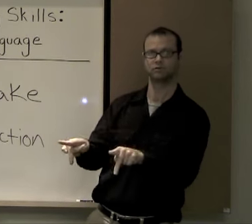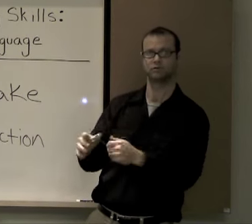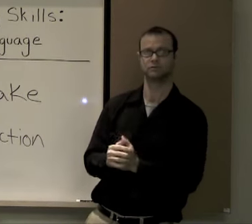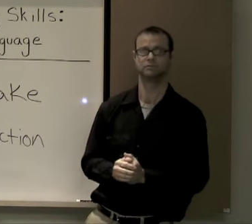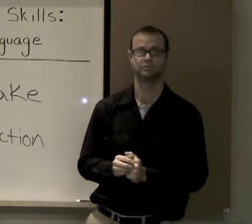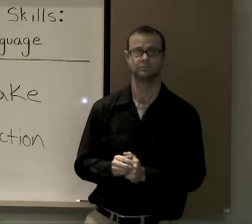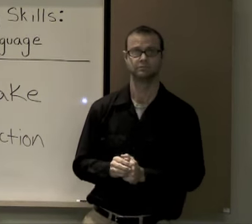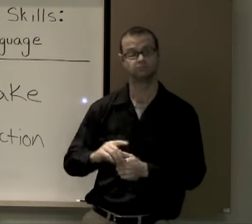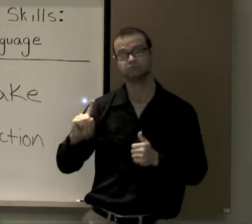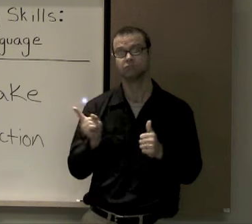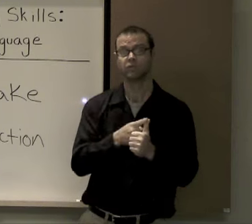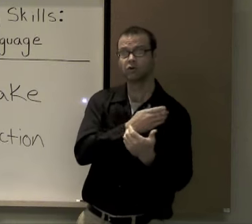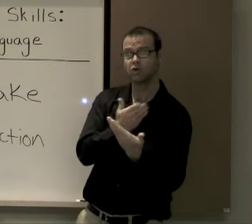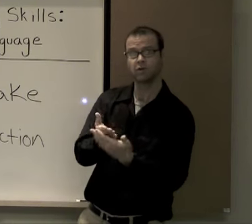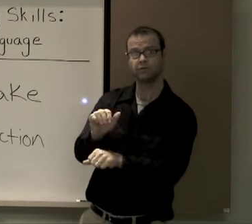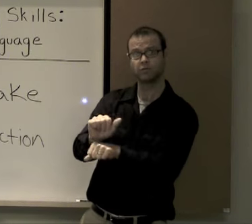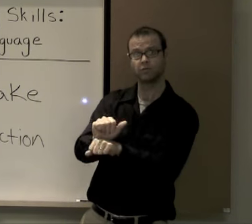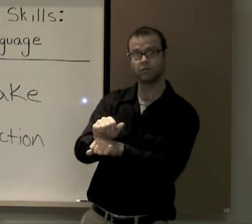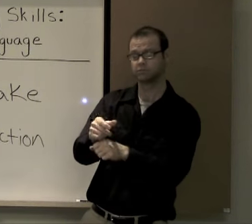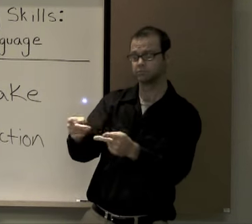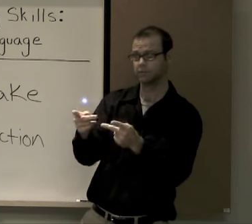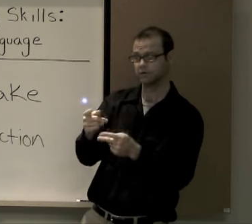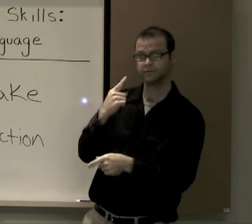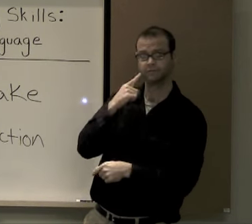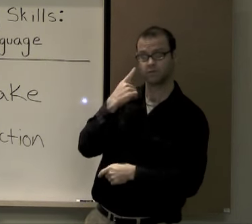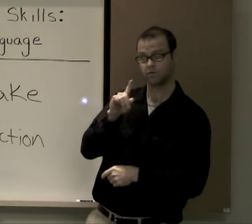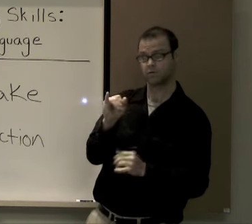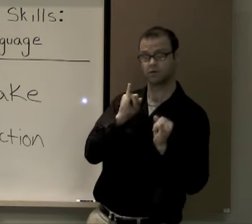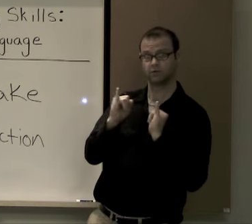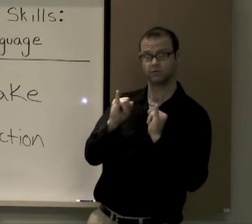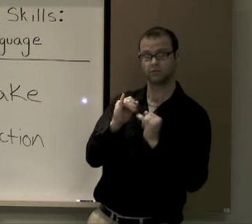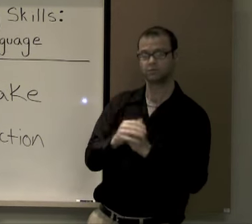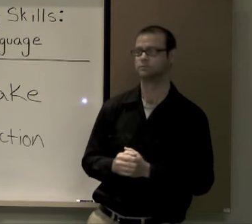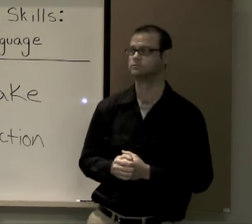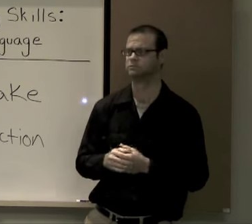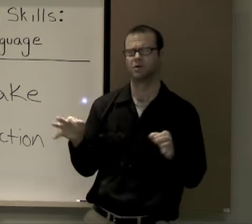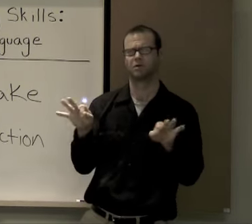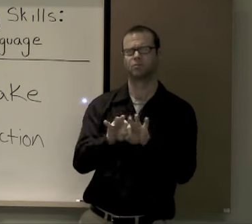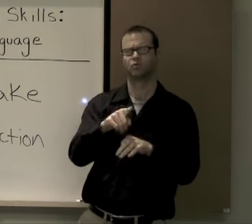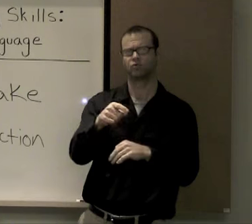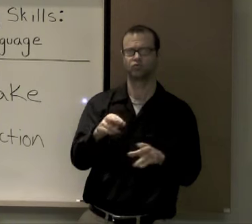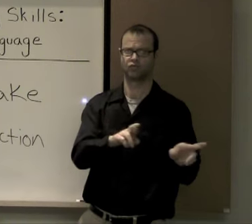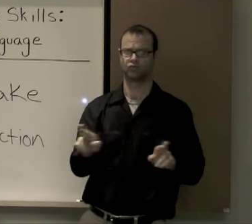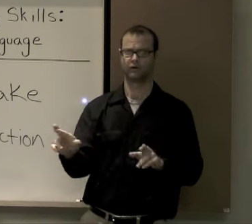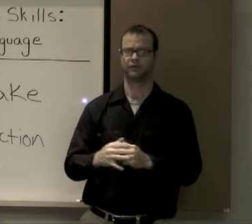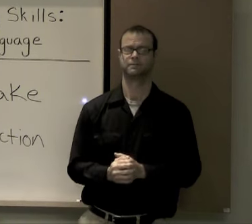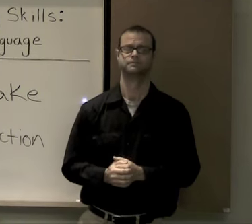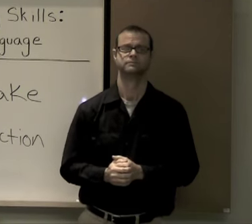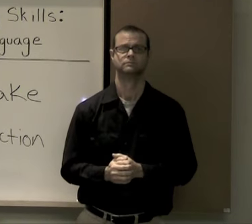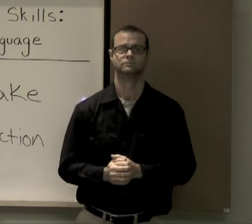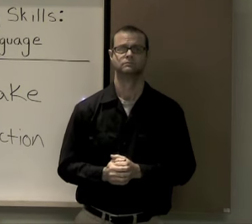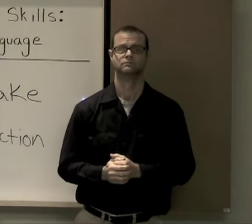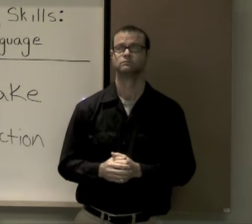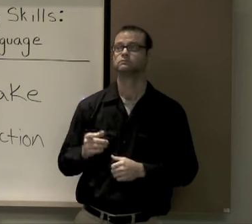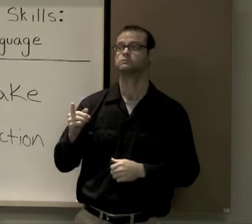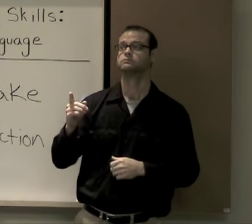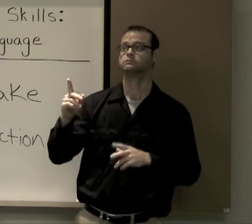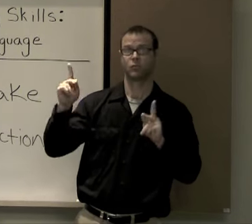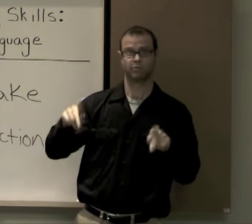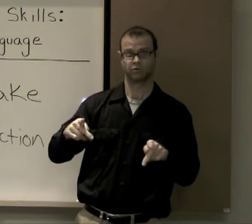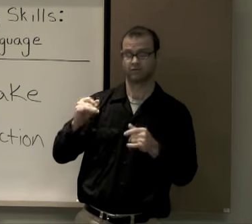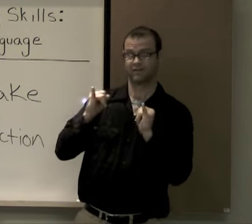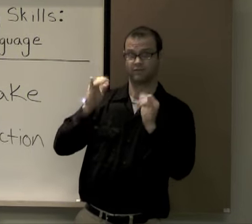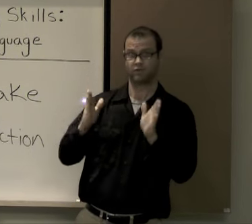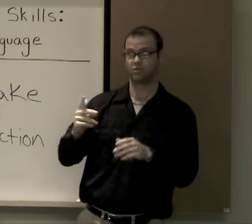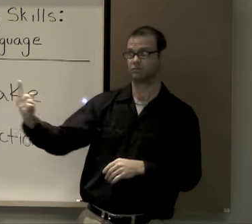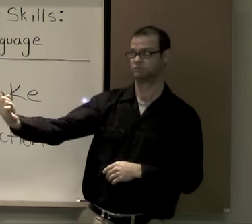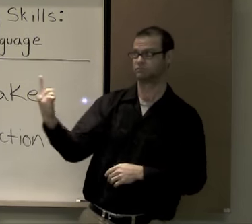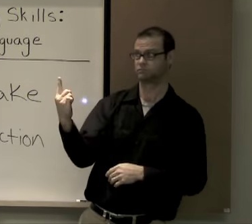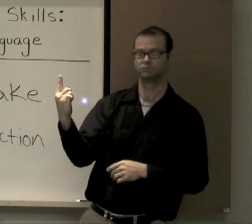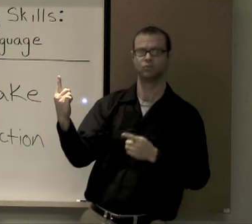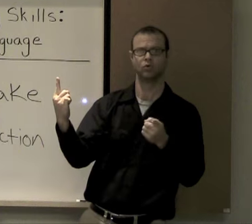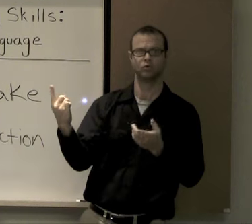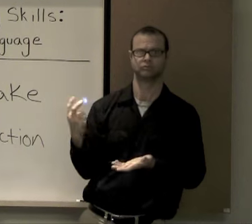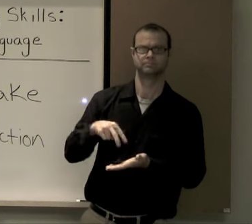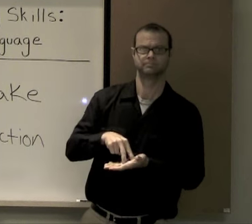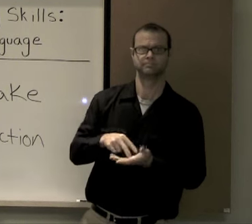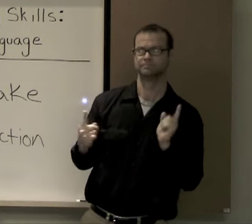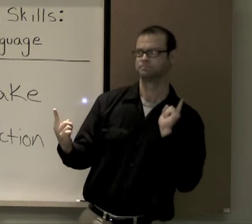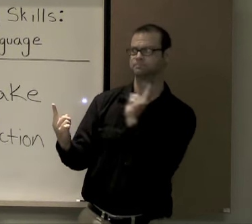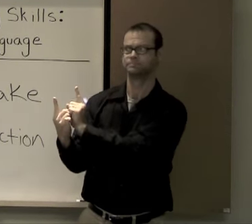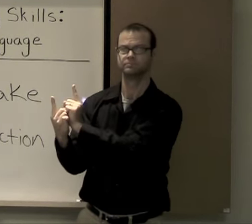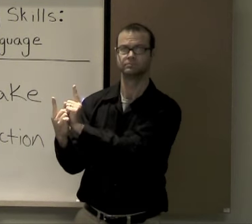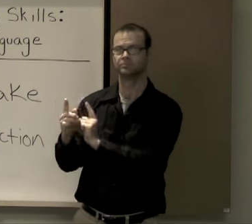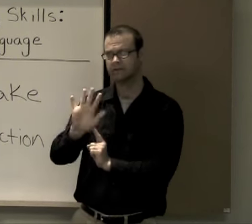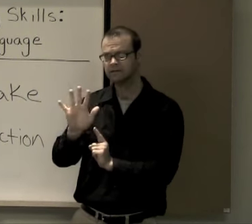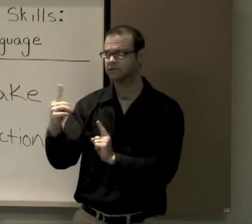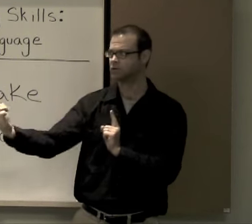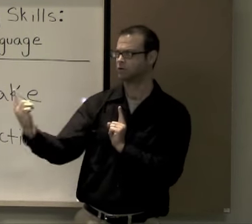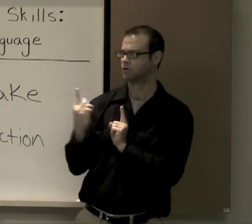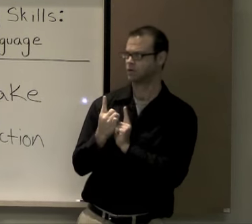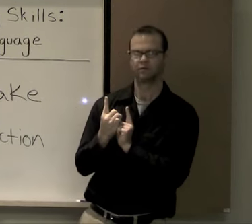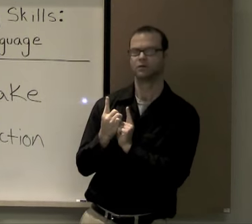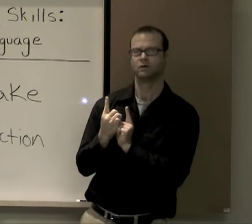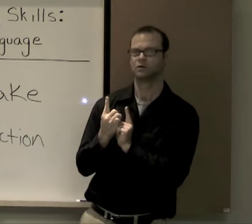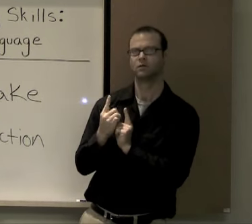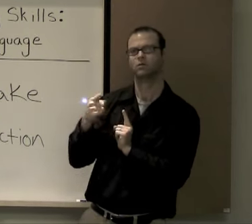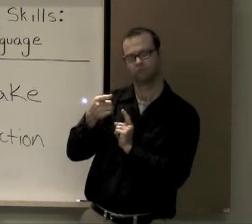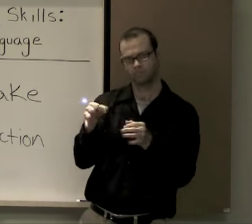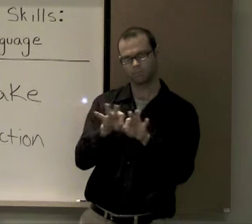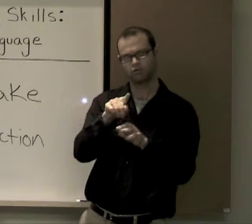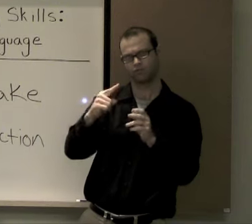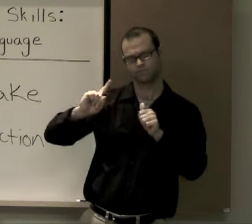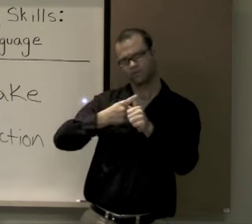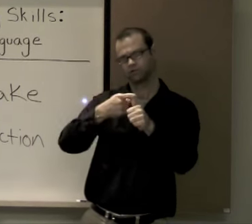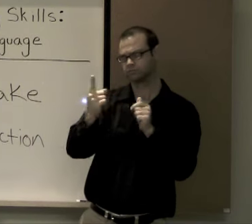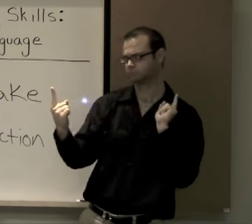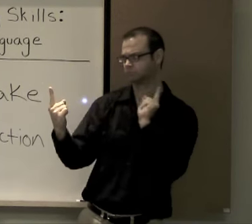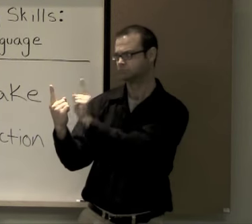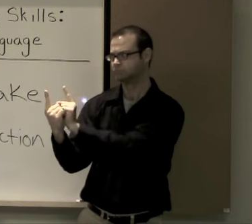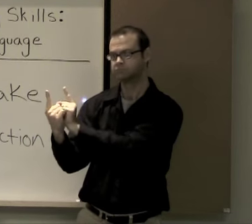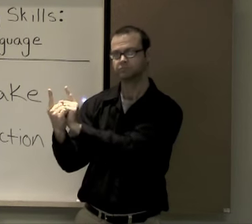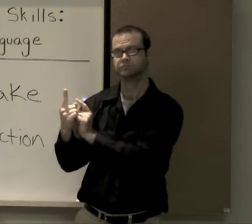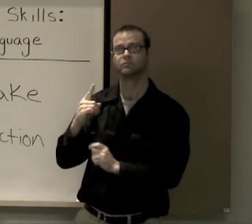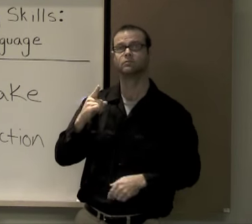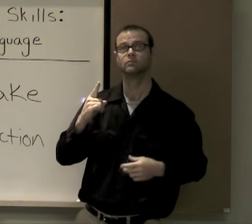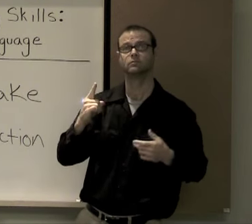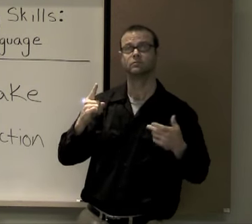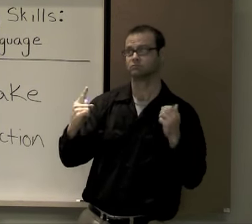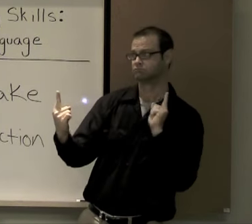that when you shake hands that you use a firm grip this will demonstrate to the interviewer